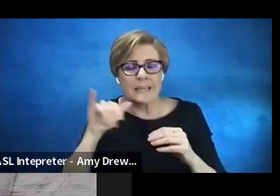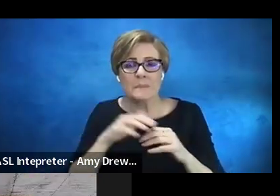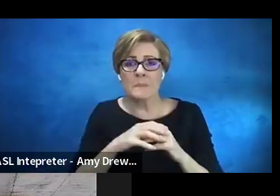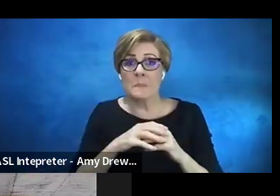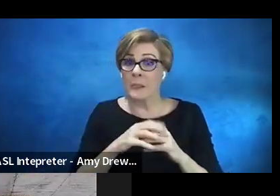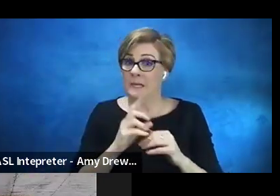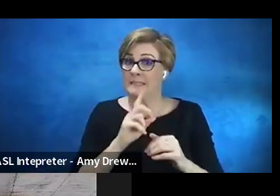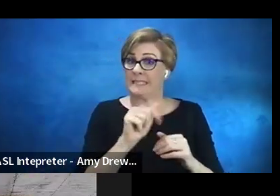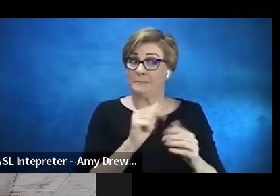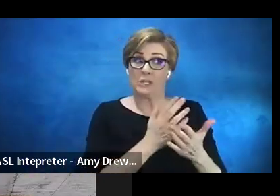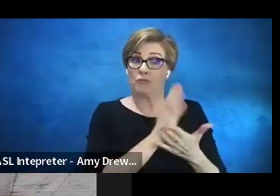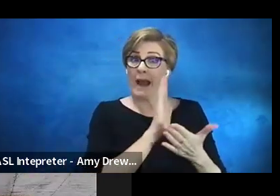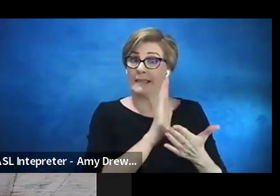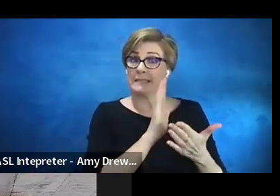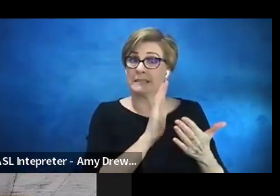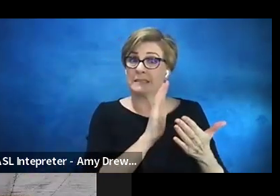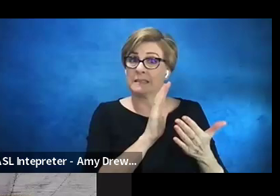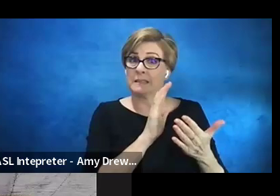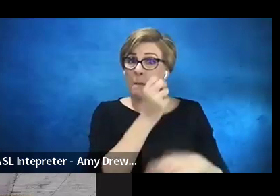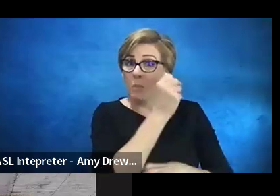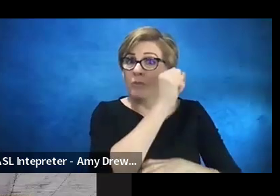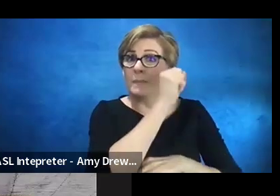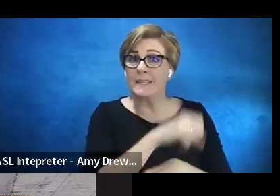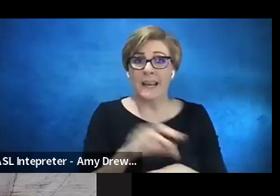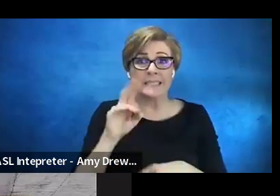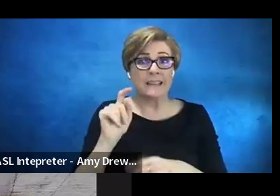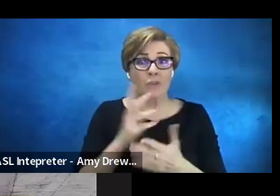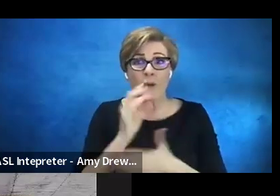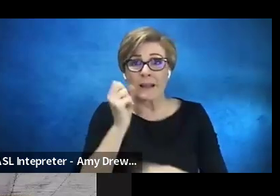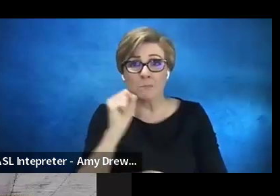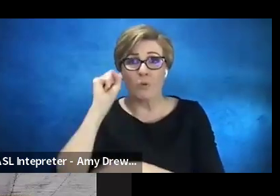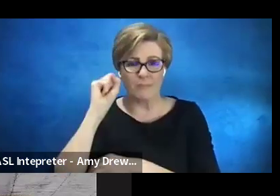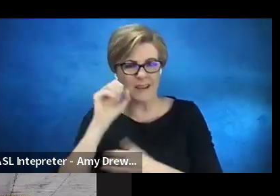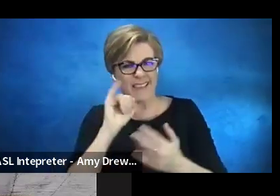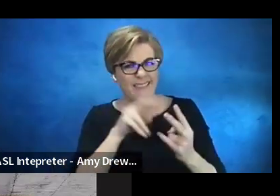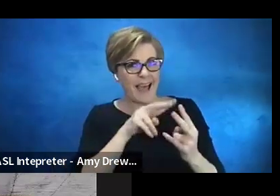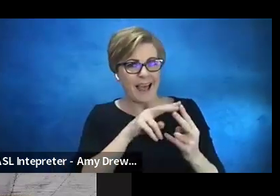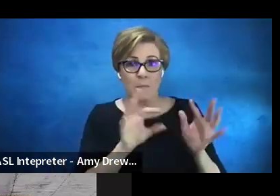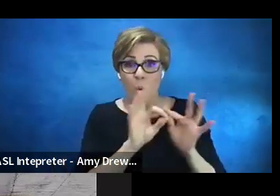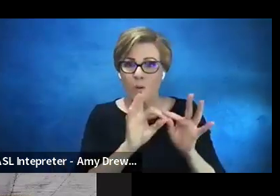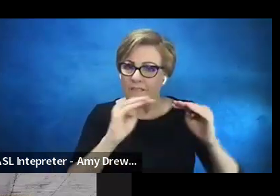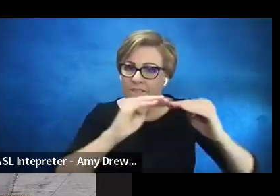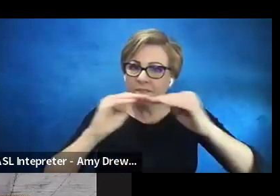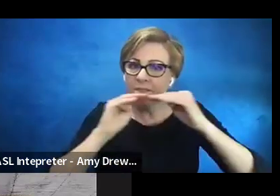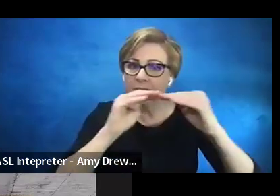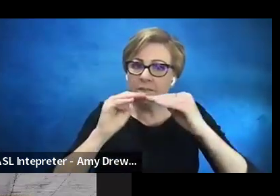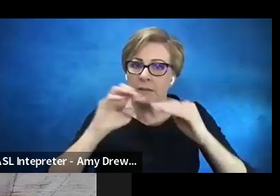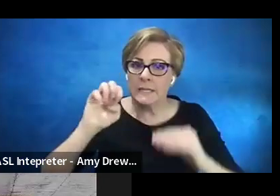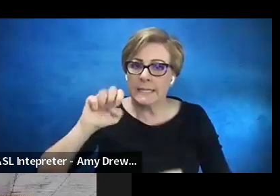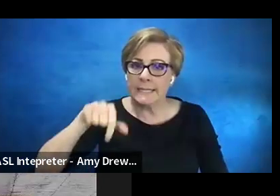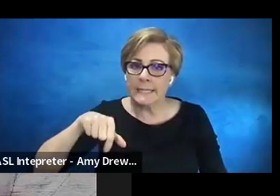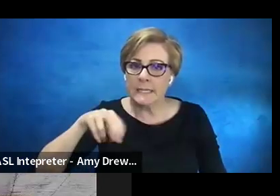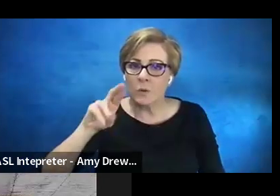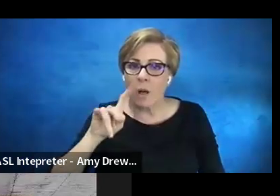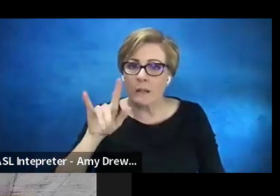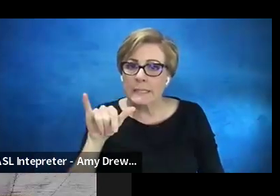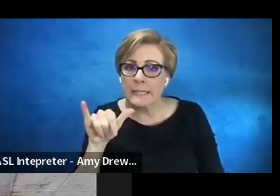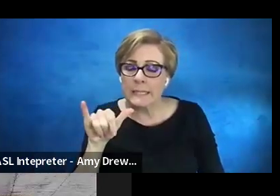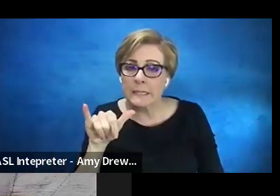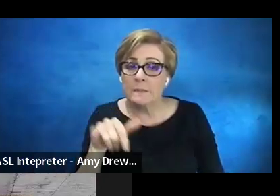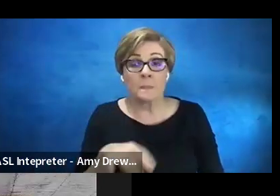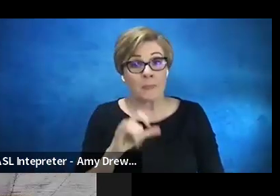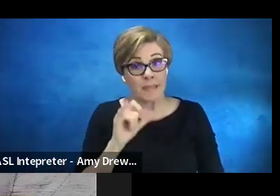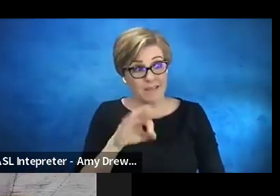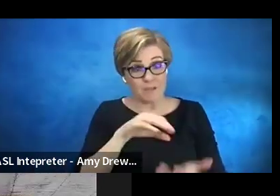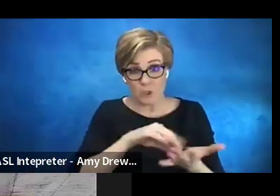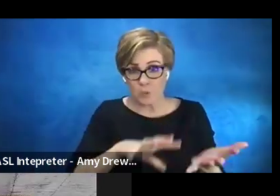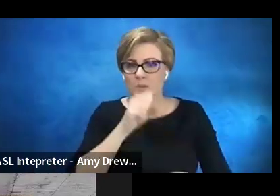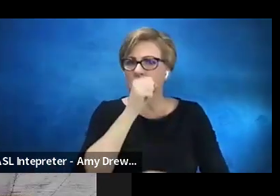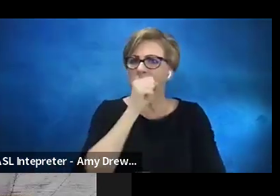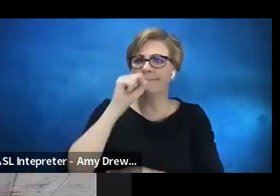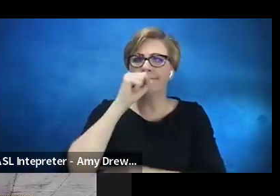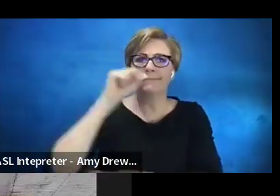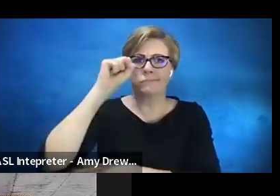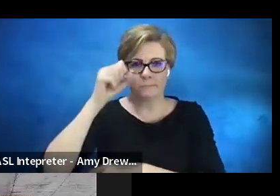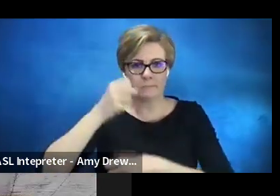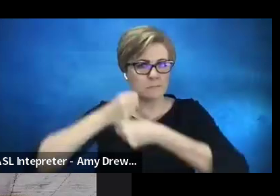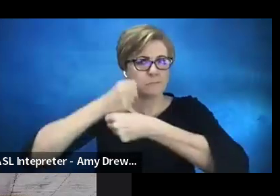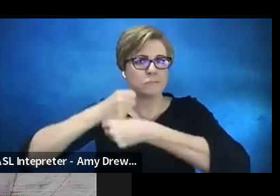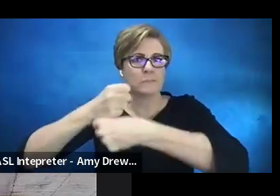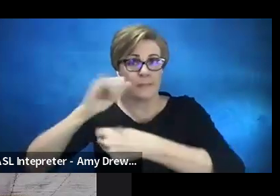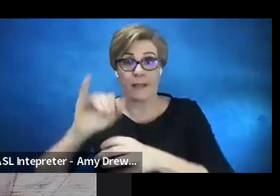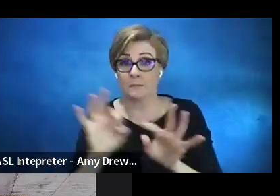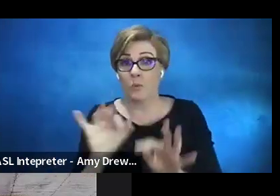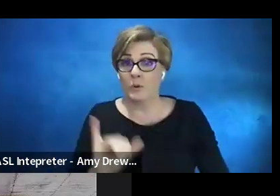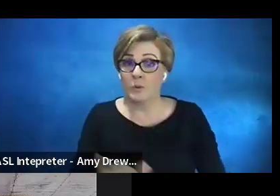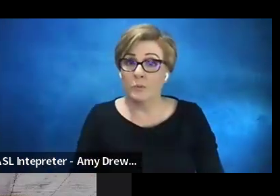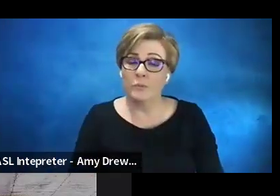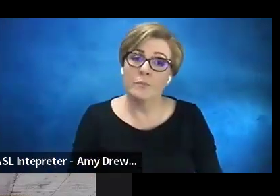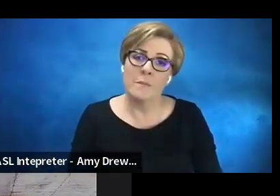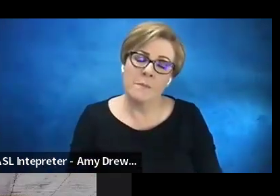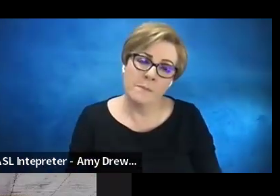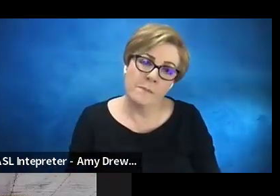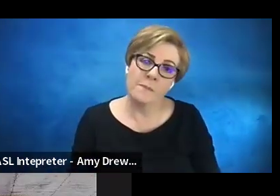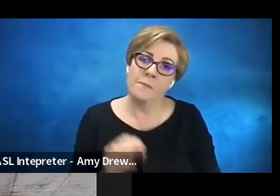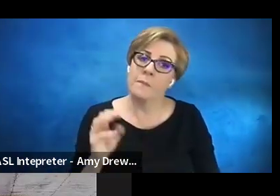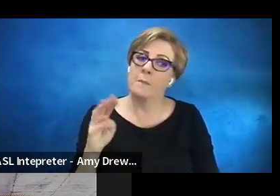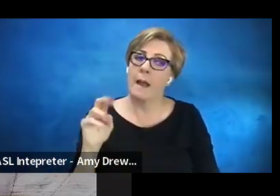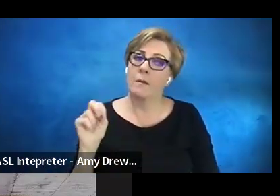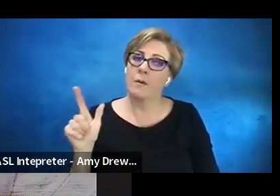I would also like to add. So I'm in a class right now for law school called Law and Authoritarianism. And I'm writing my final paper right now about different ways of resisting authoritarianism. I think it's important to recognize just how important student protest is, just generally speaking. It's something that is very important -- the voice of students in terms of resisting laws that are unjust, in terms of fighting for equality.